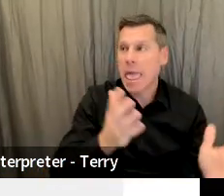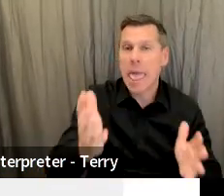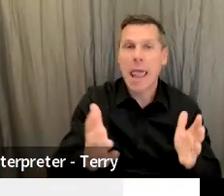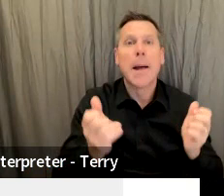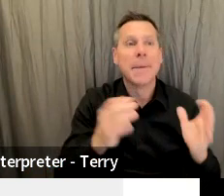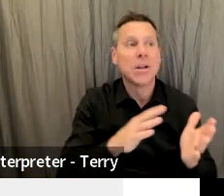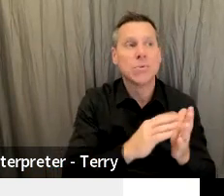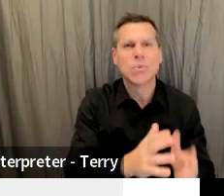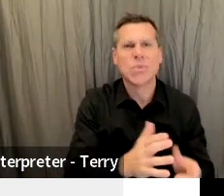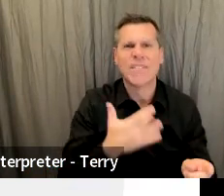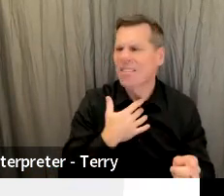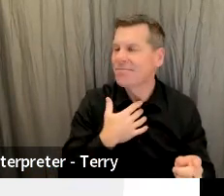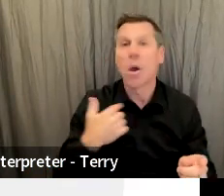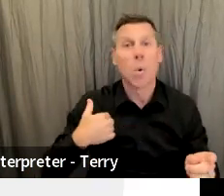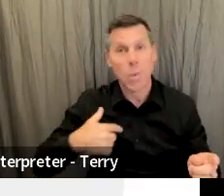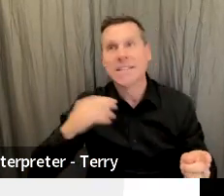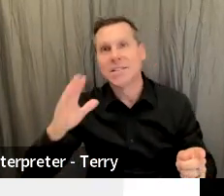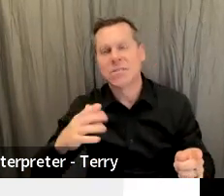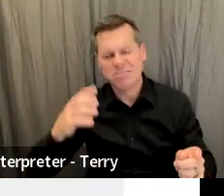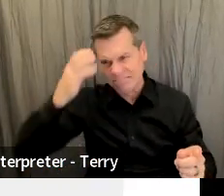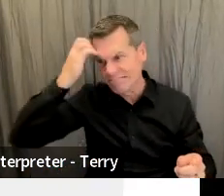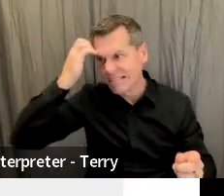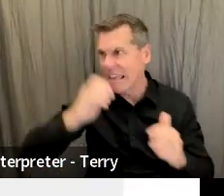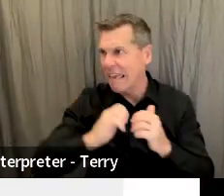There were gaps in our own knowledge of what canvas was capable of doing.